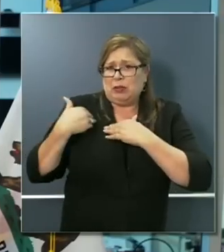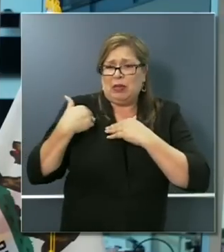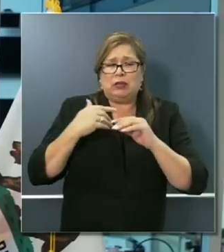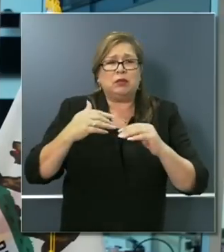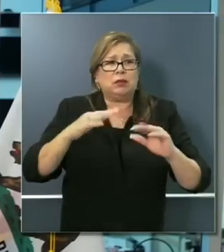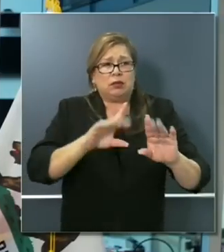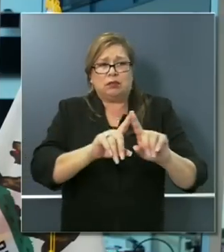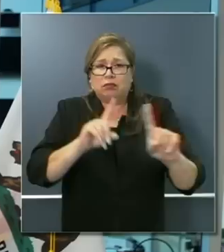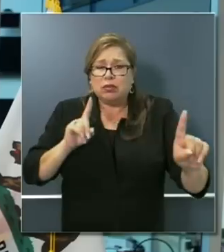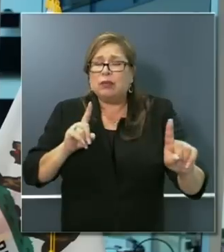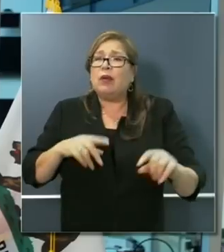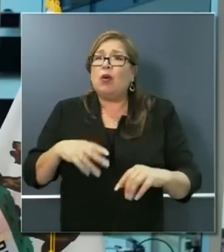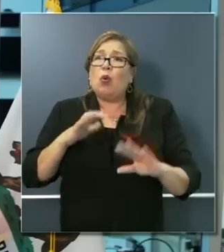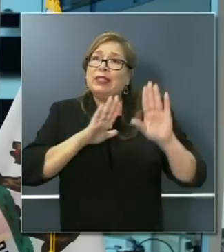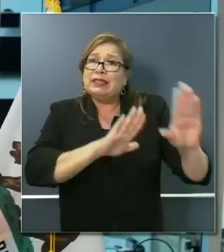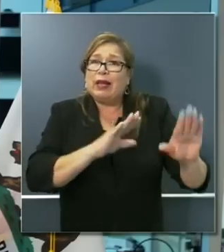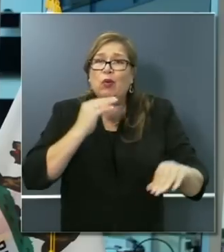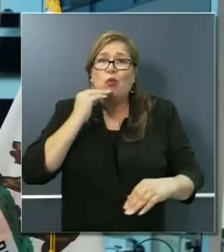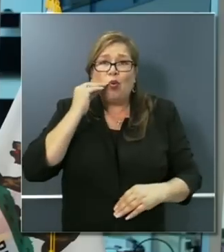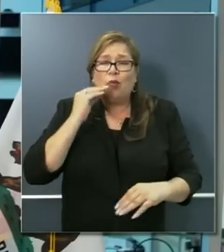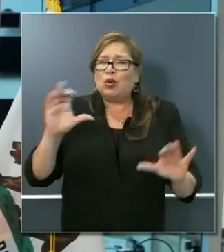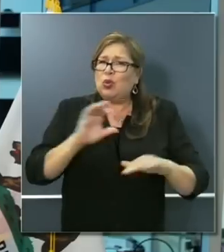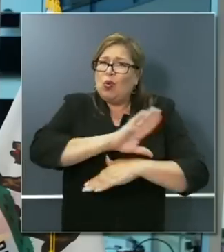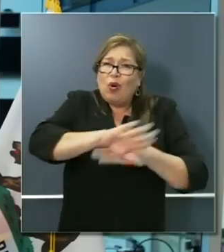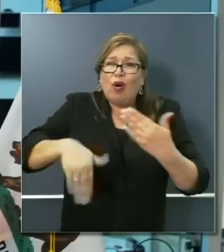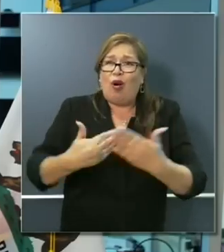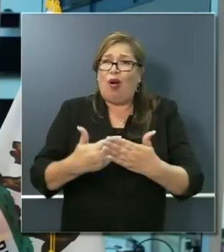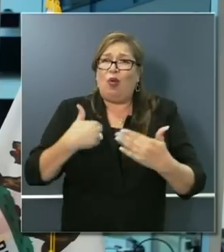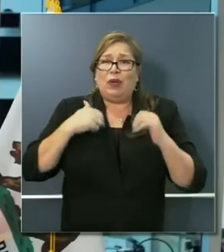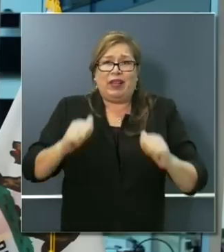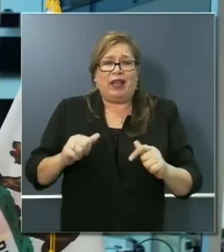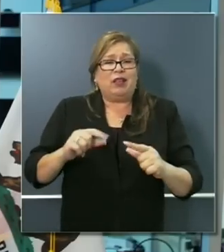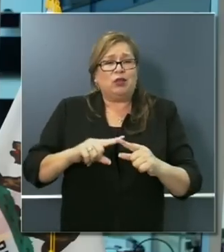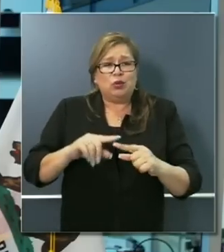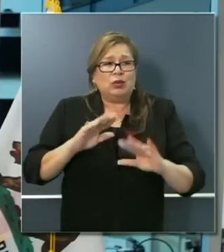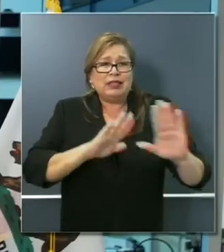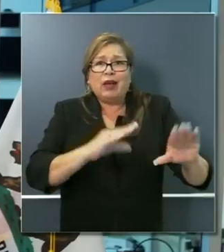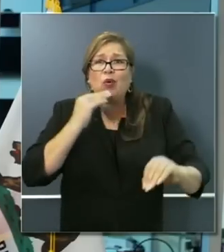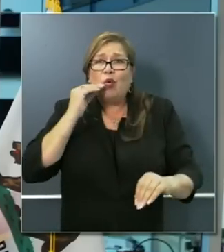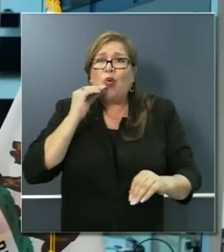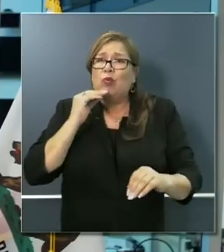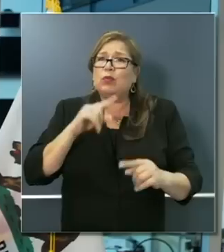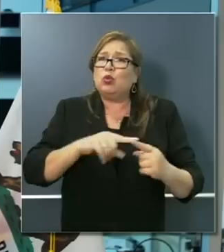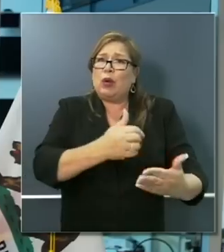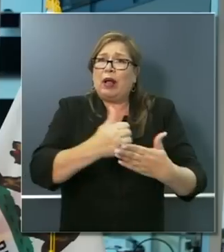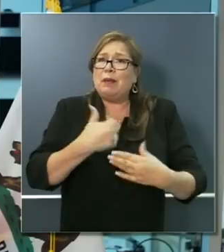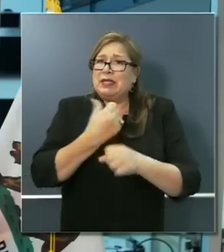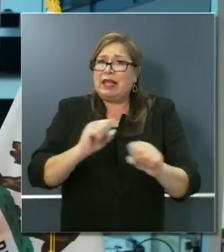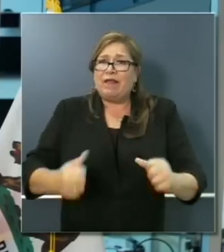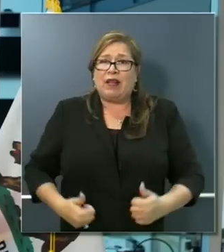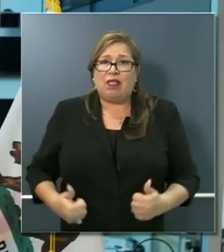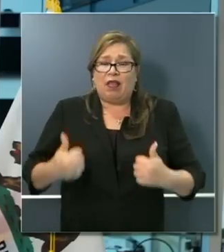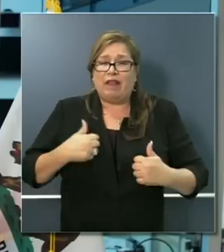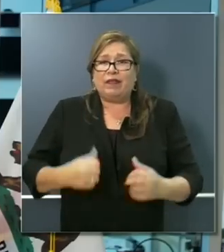KEEP THIS LINE AND STAY TO IT, WE NEED TO DELIVER ON THESE EFFORTS ON PHYSICAL DISTANCING. THAT MEANS HOLDING EACH OTHER